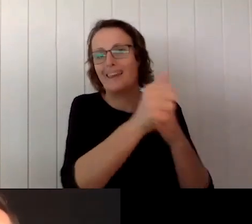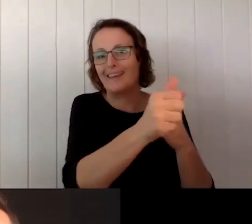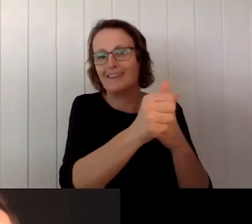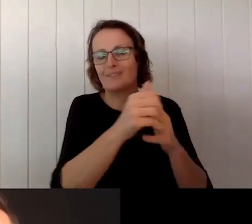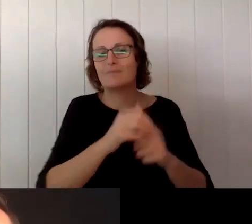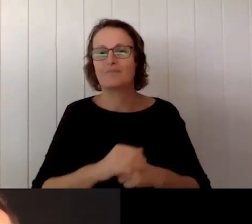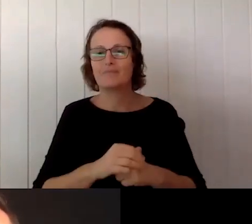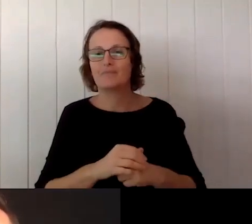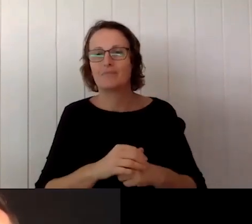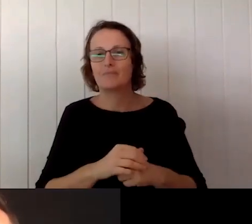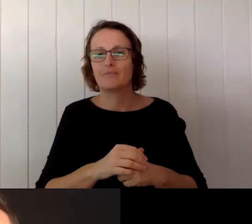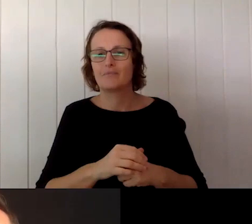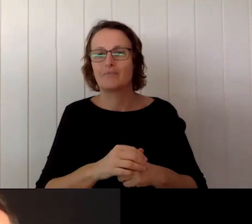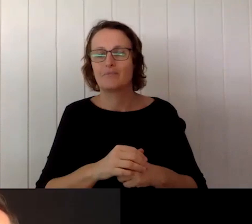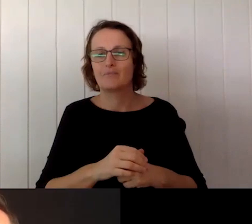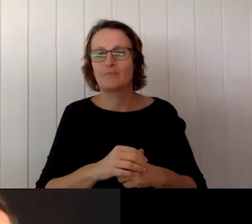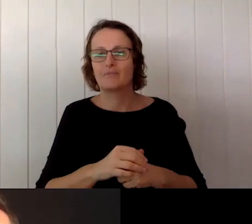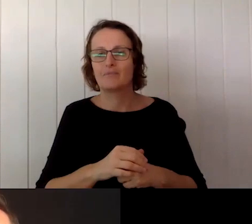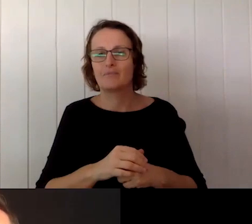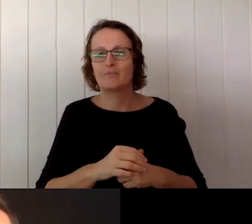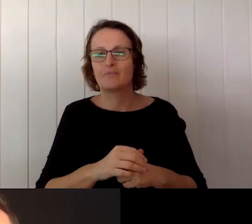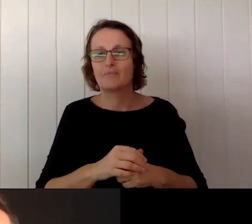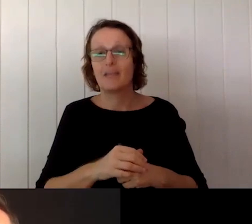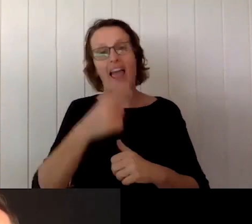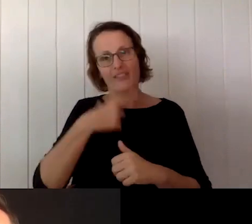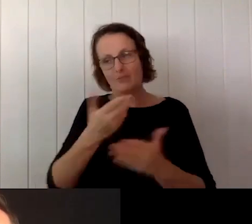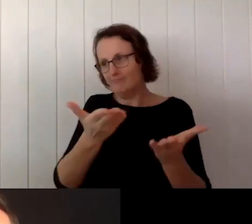obviously, being the custodian of your culture and of your people is